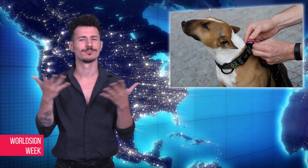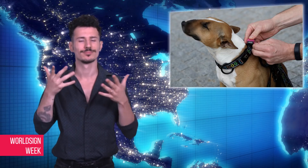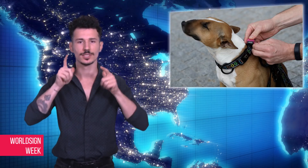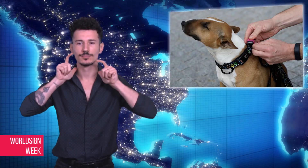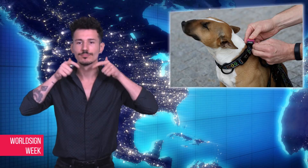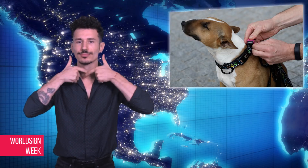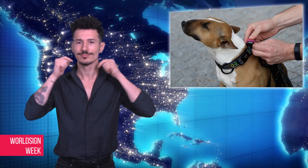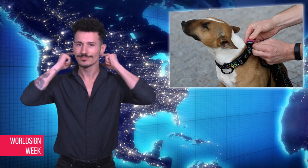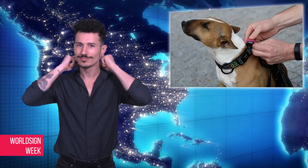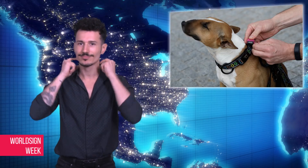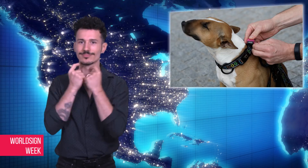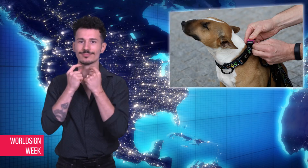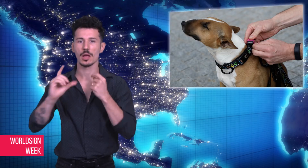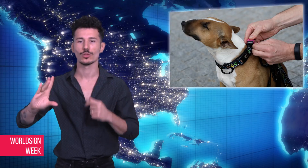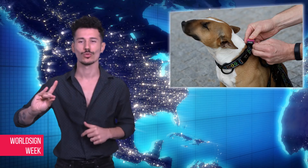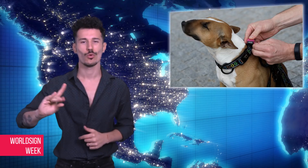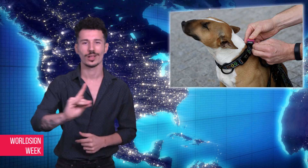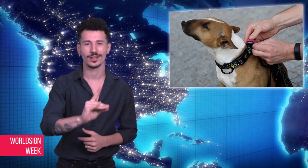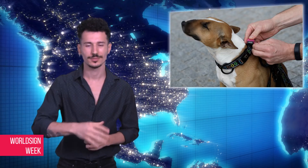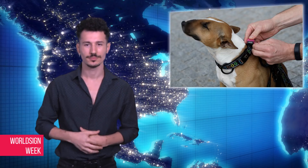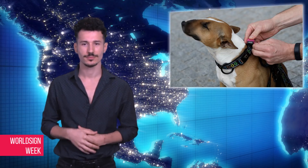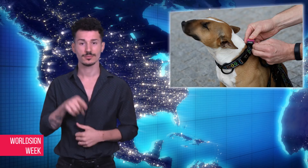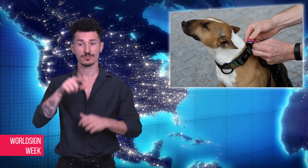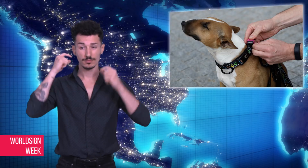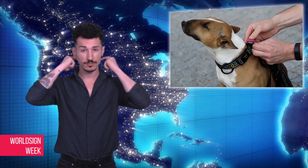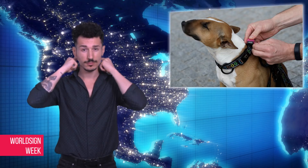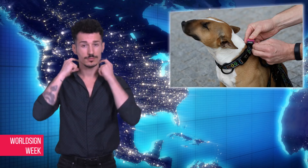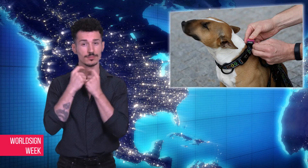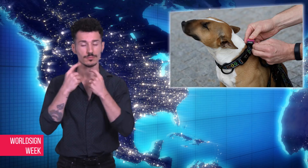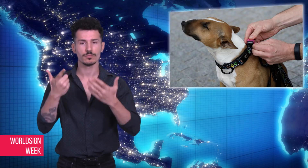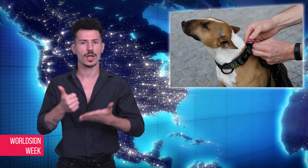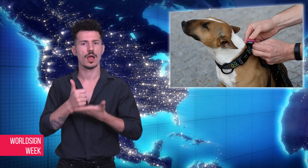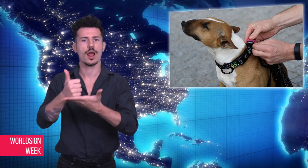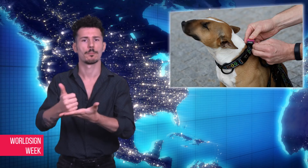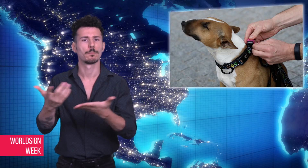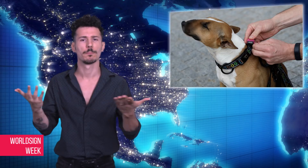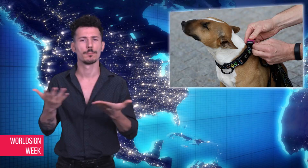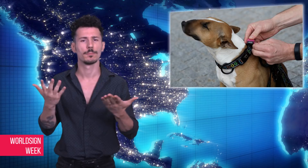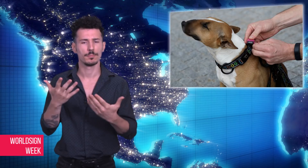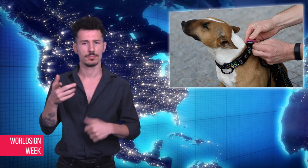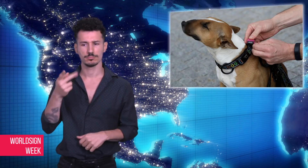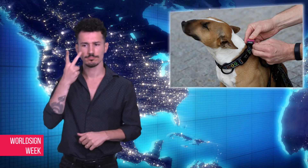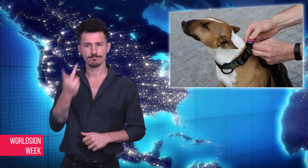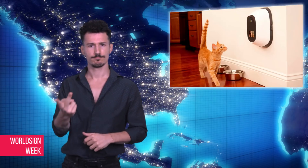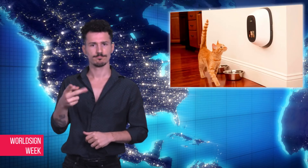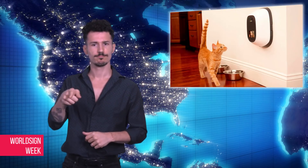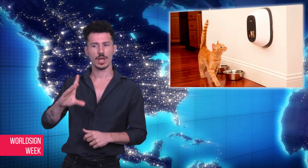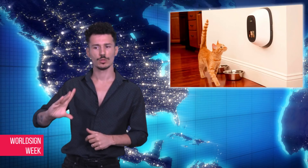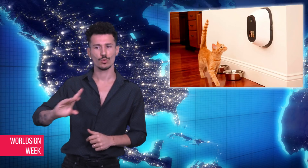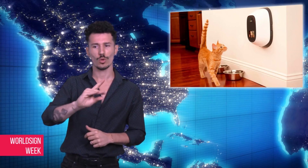Monday. It is a collar that tracks intensity of the dog’s activity,